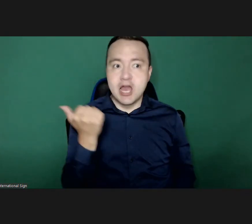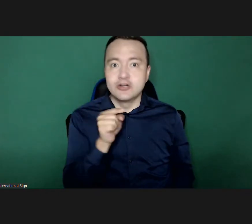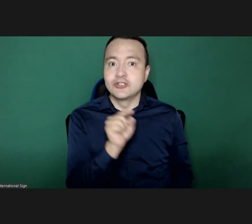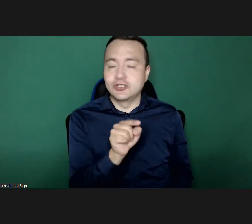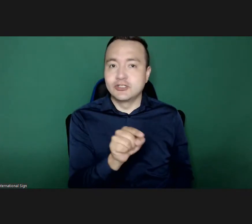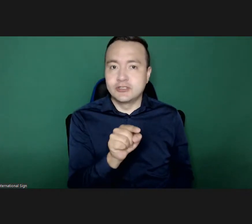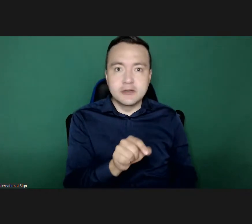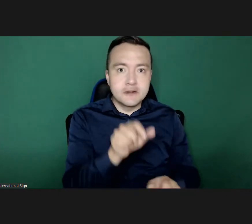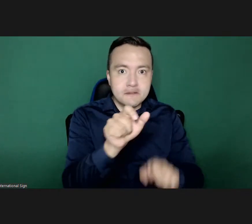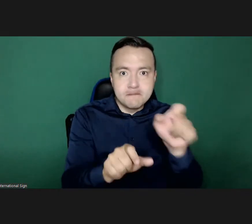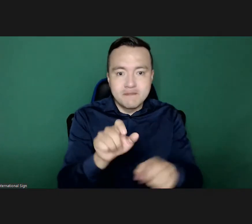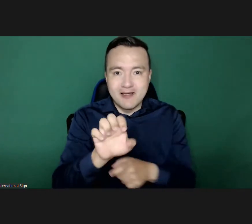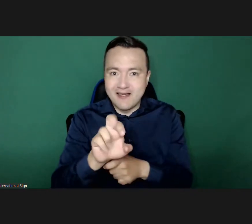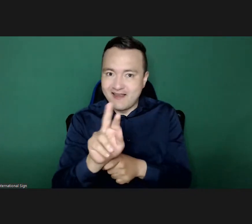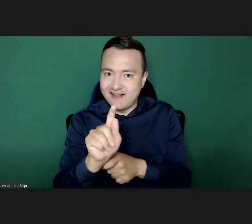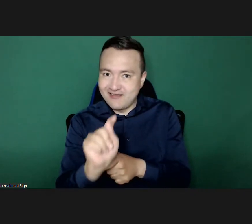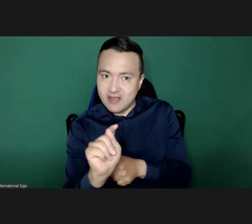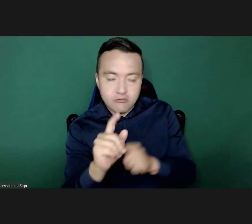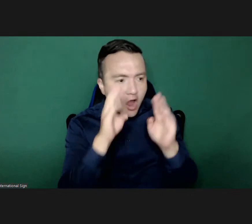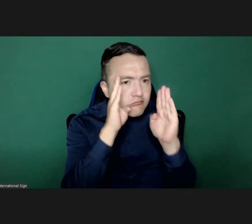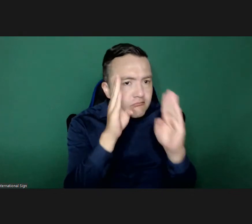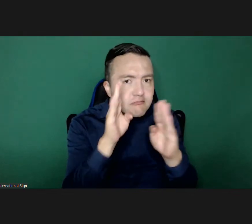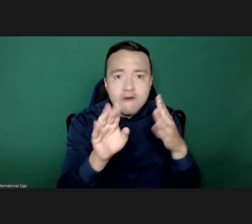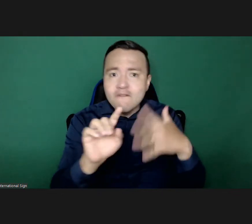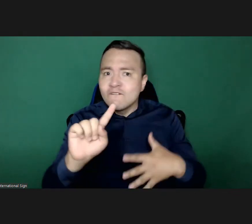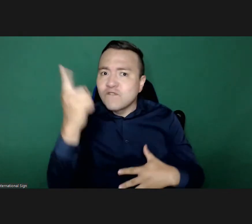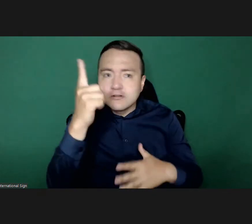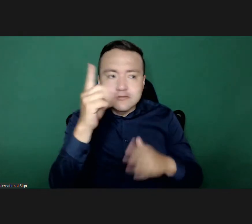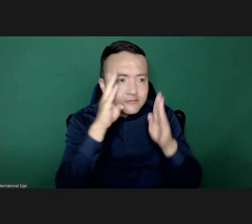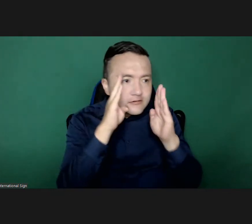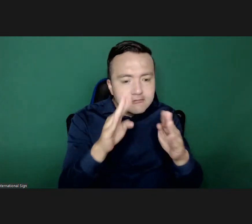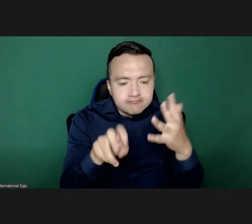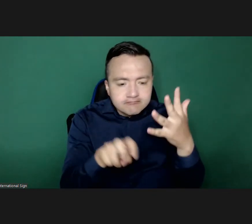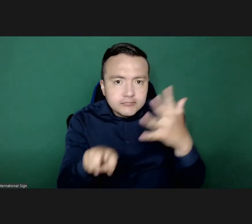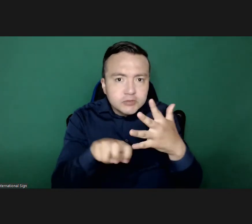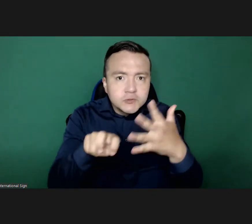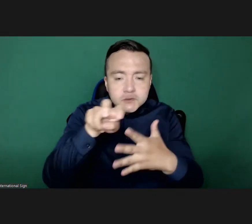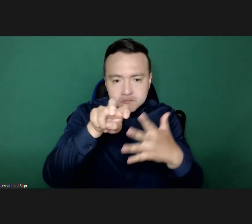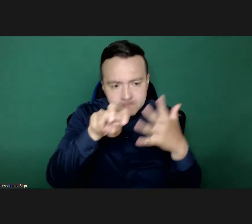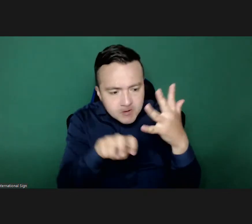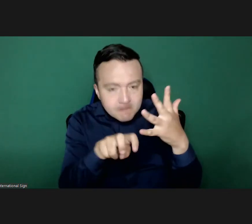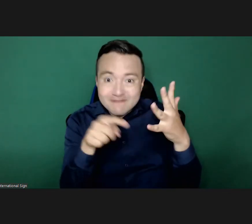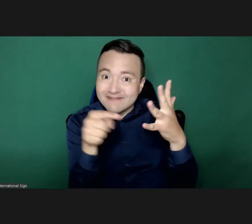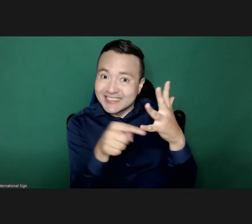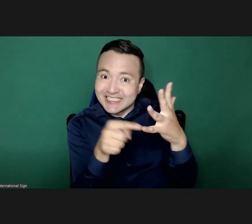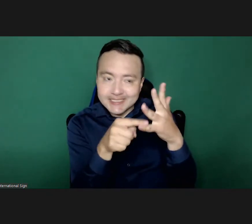needed to strengthen NCD management. We will present how some countries have been